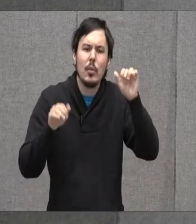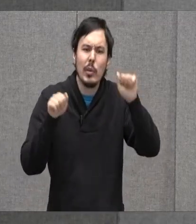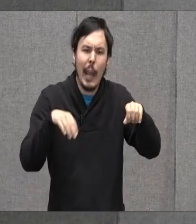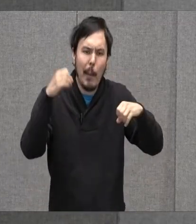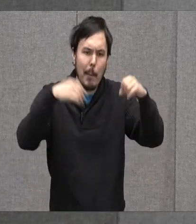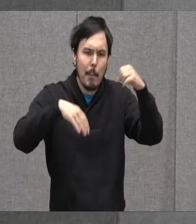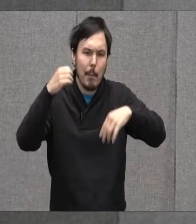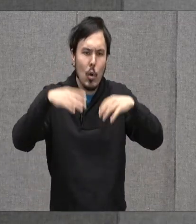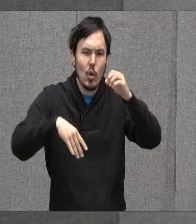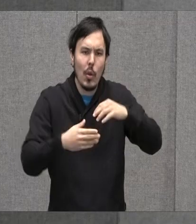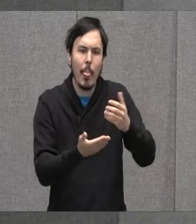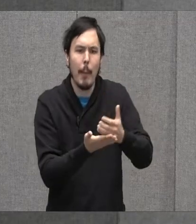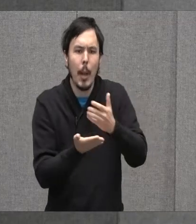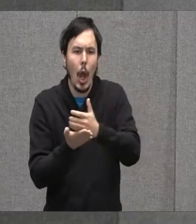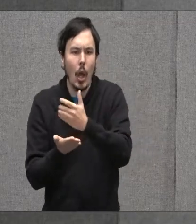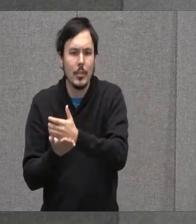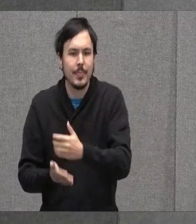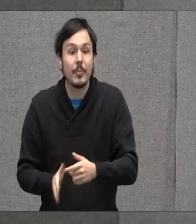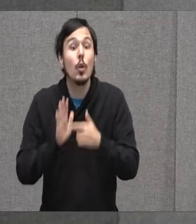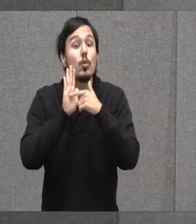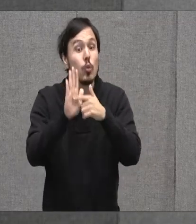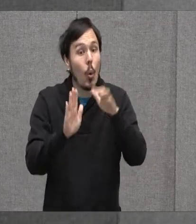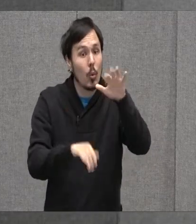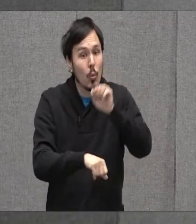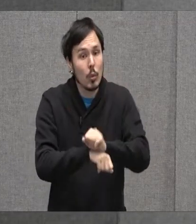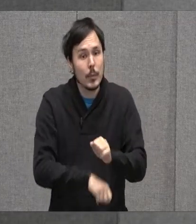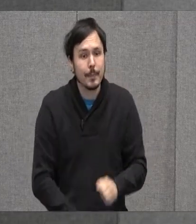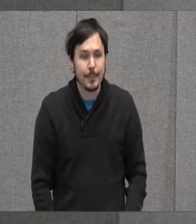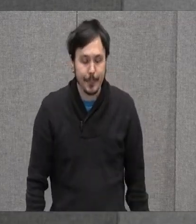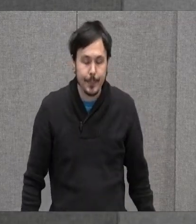Alright. Do we have any quantities here?